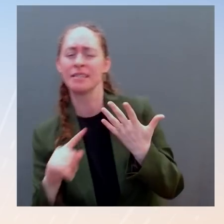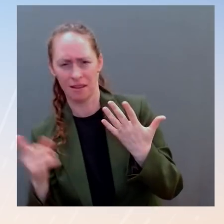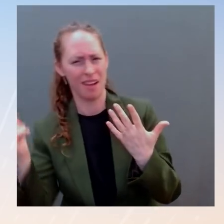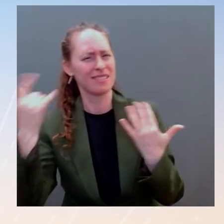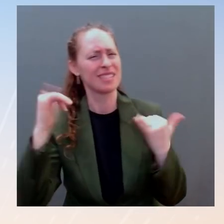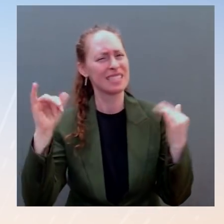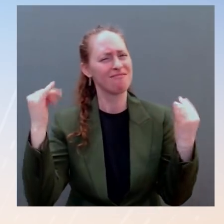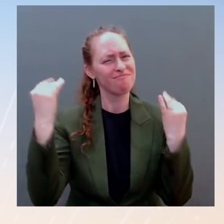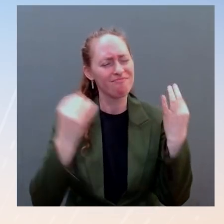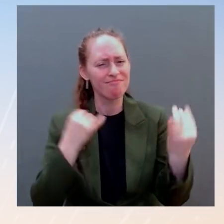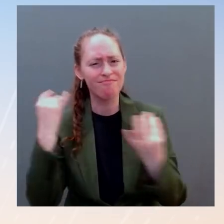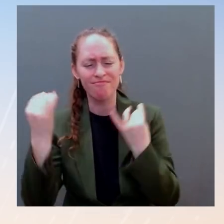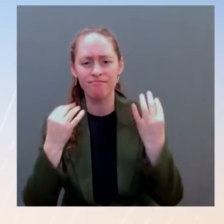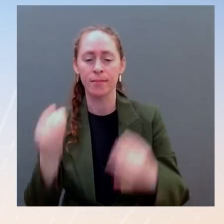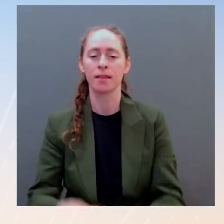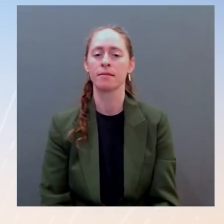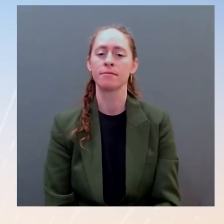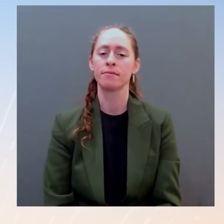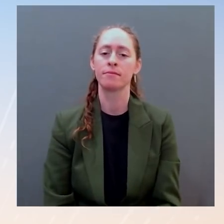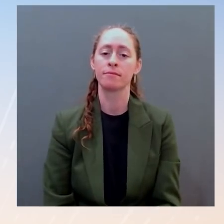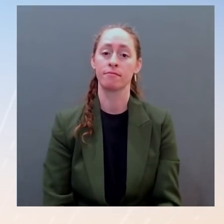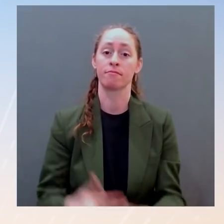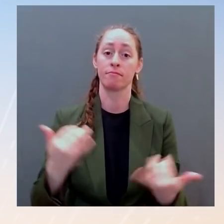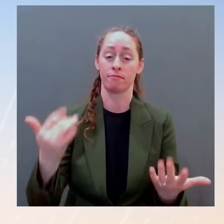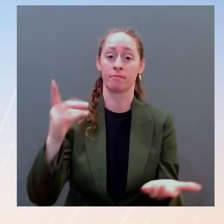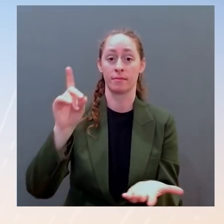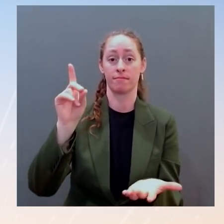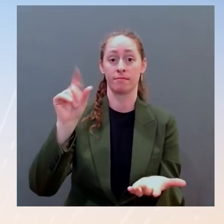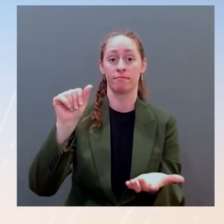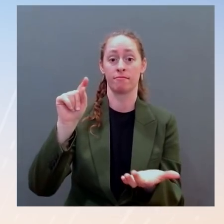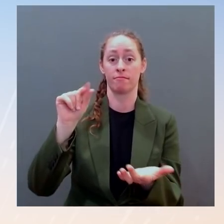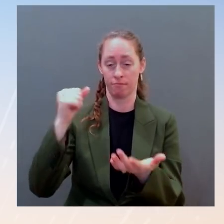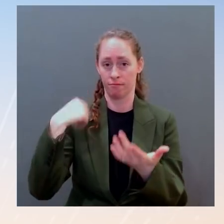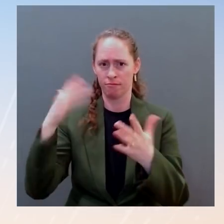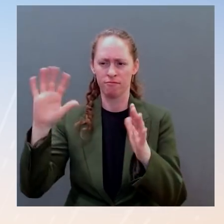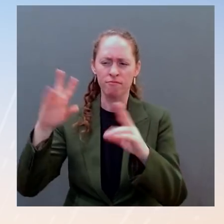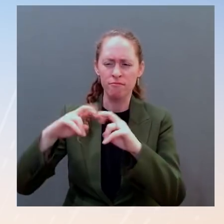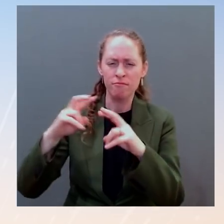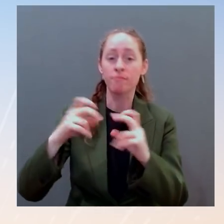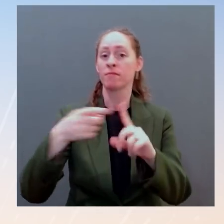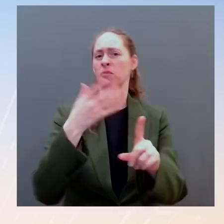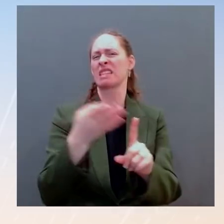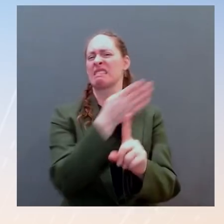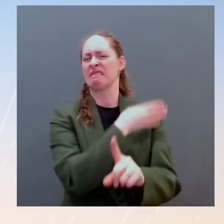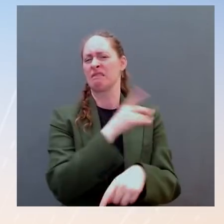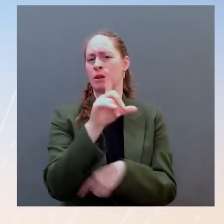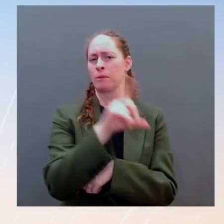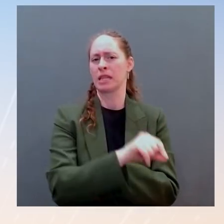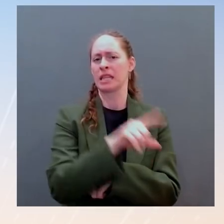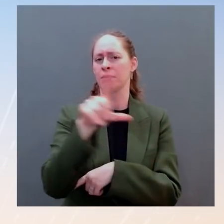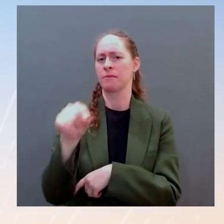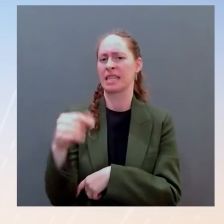And at that time, about 77 percent of homicides were done with a firearm. And you saw him talk two weeks ago now --